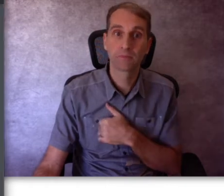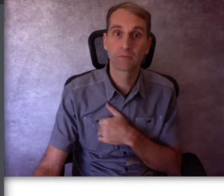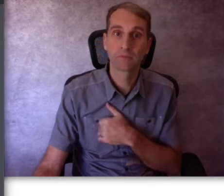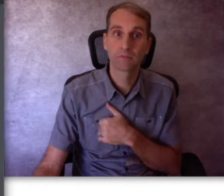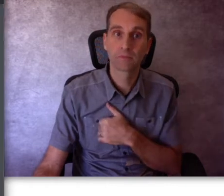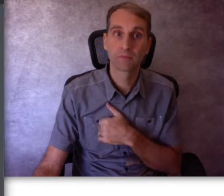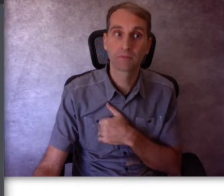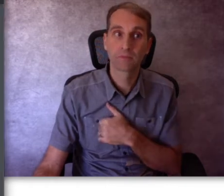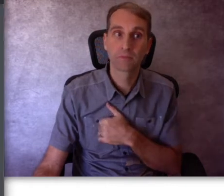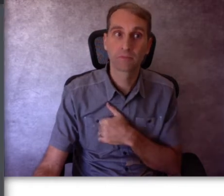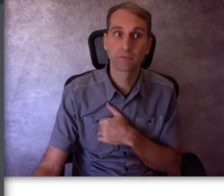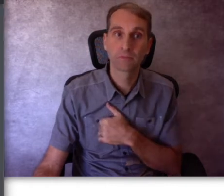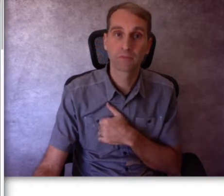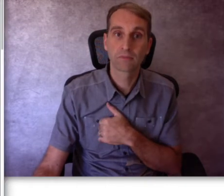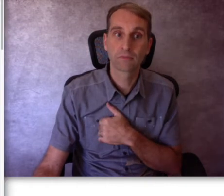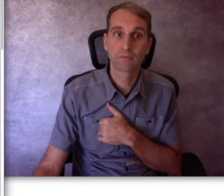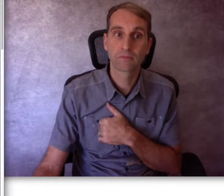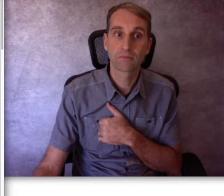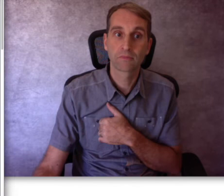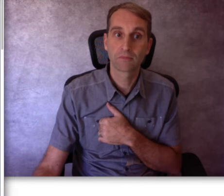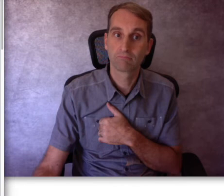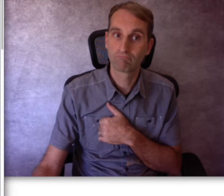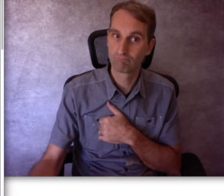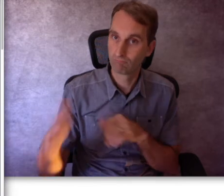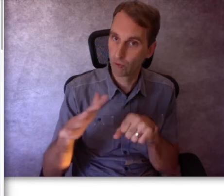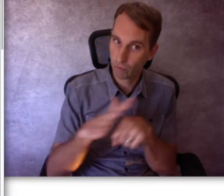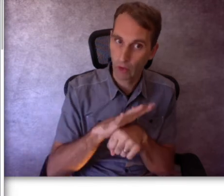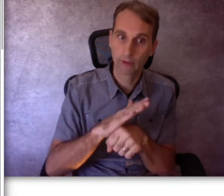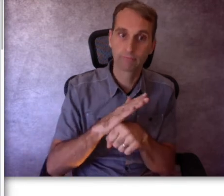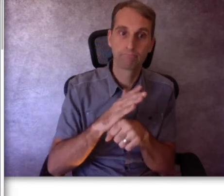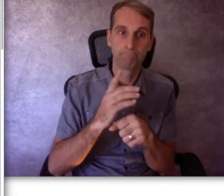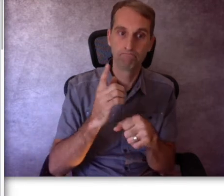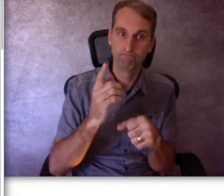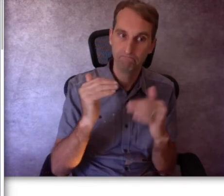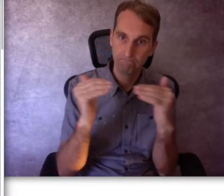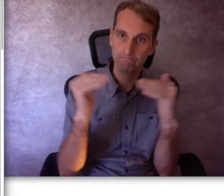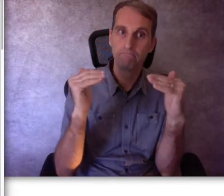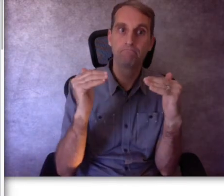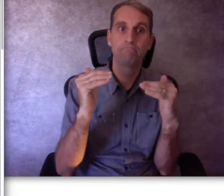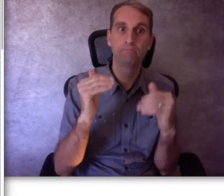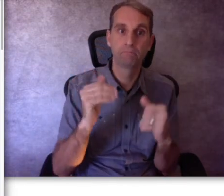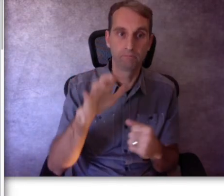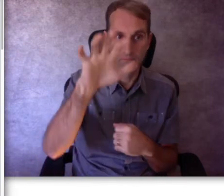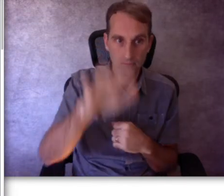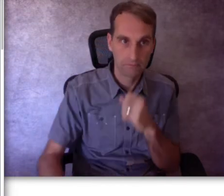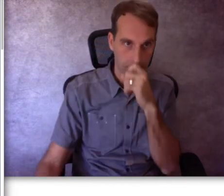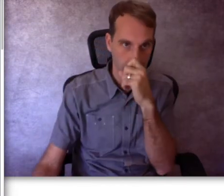The English transcript in PDF form. This is the complete article in English.